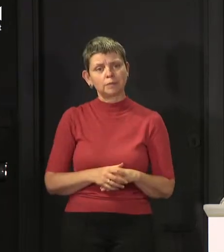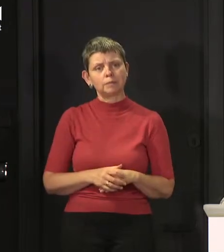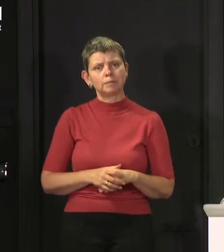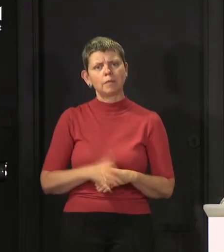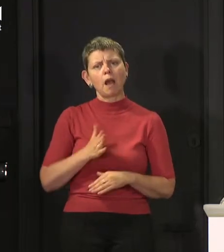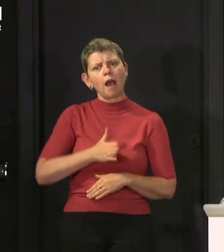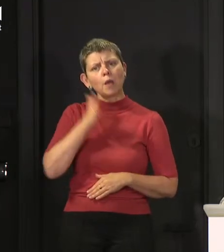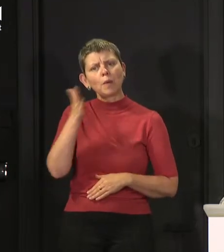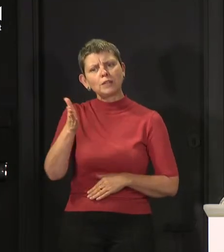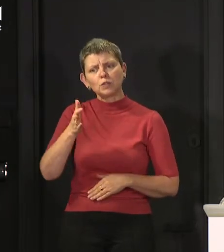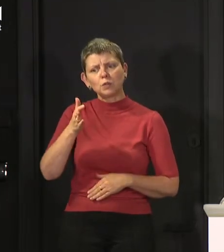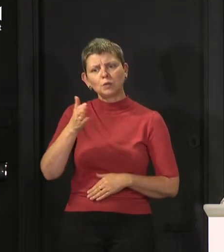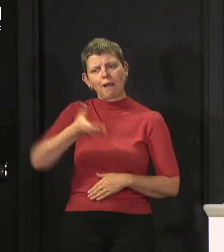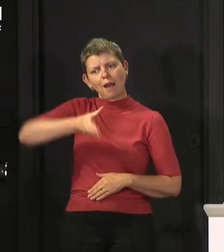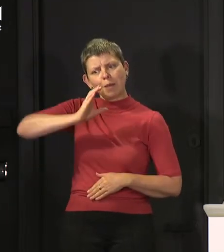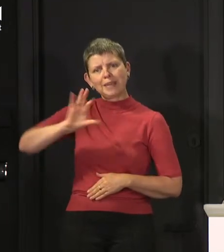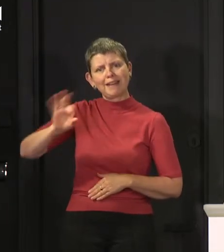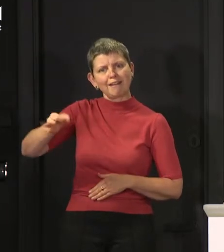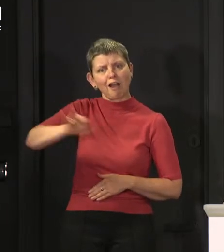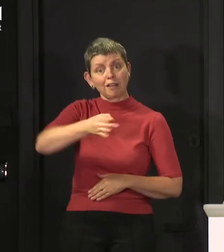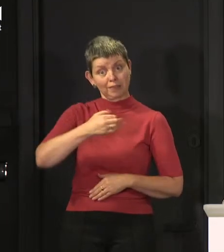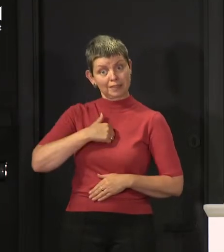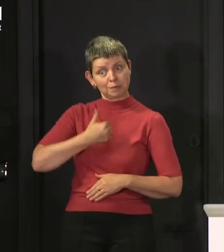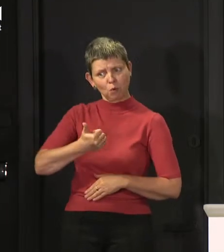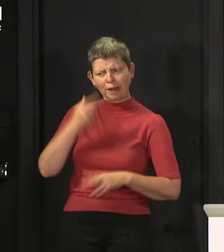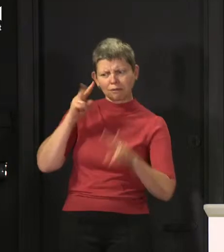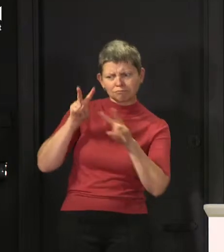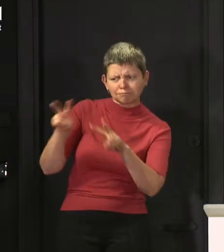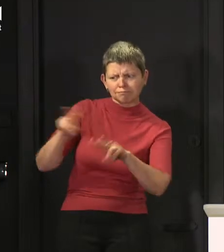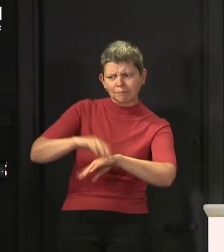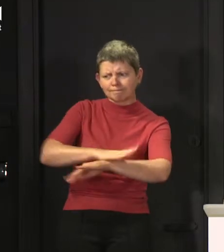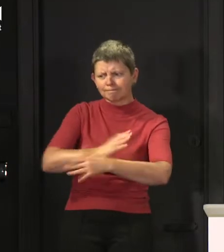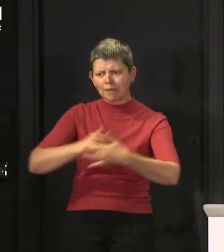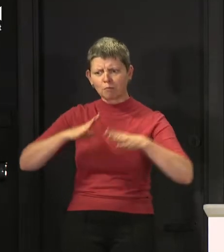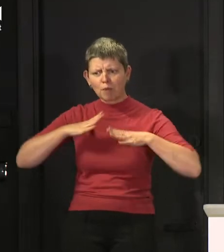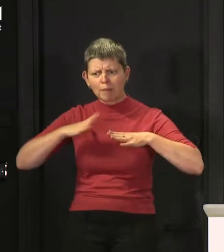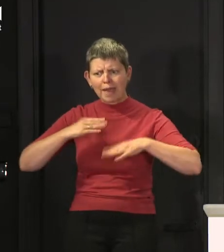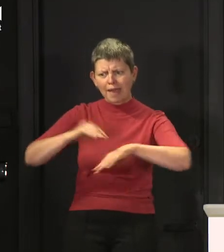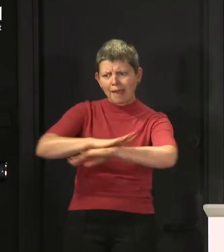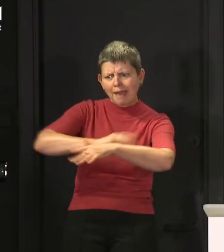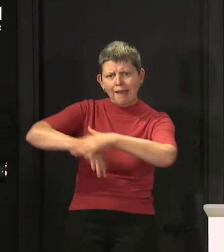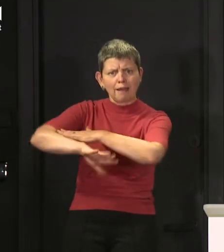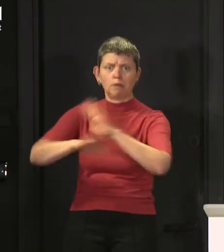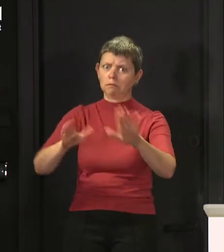garden this morning to see the preparations, not to socialise, I should say, because they